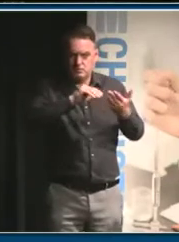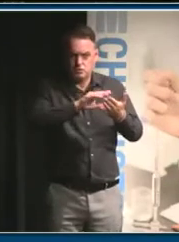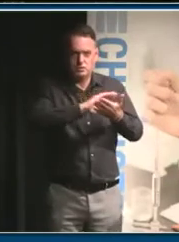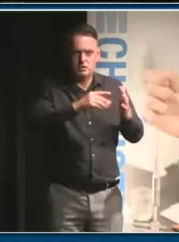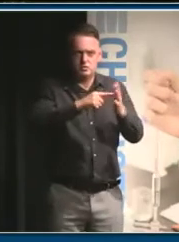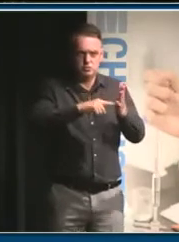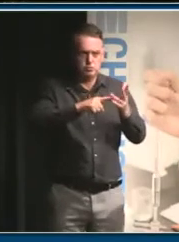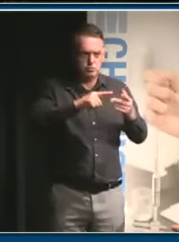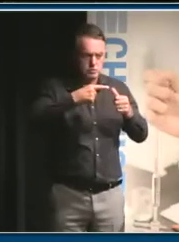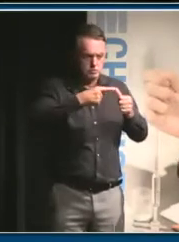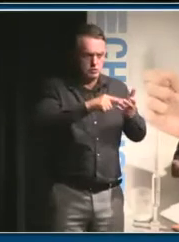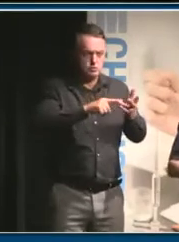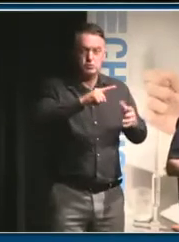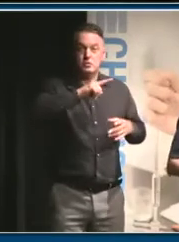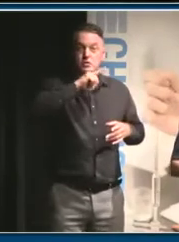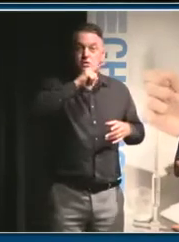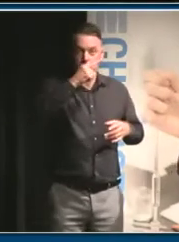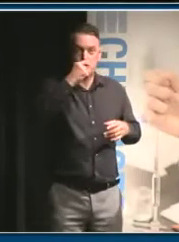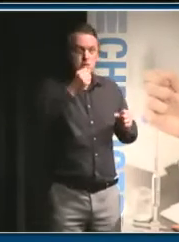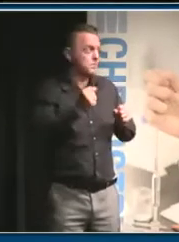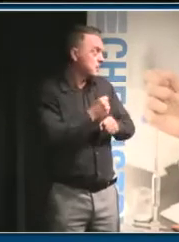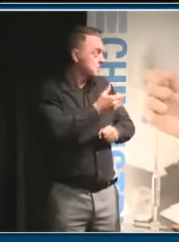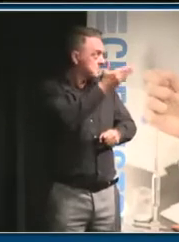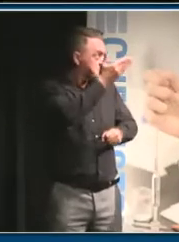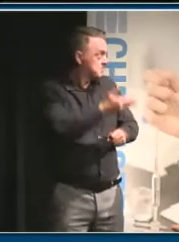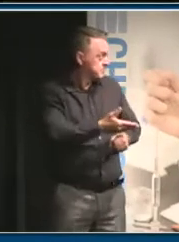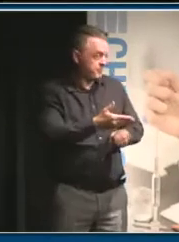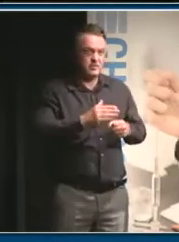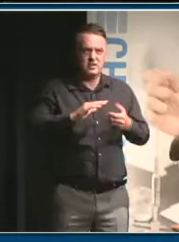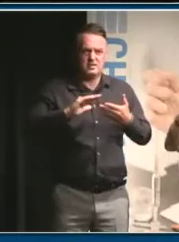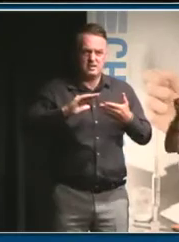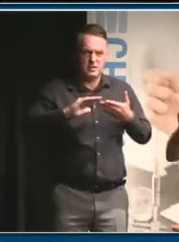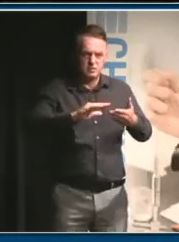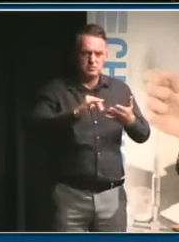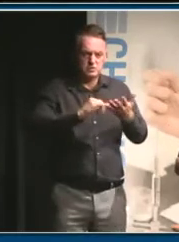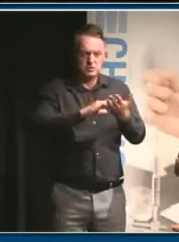to light we were able to make consumer products that hold shape within fabrics and textiles.